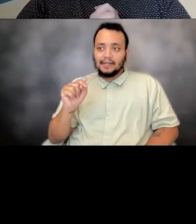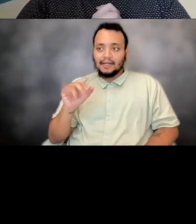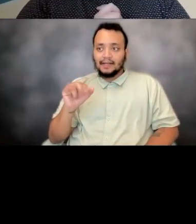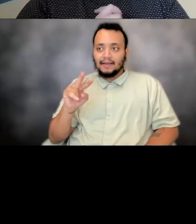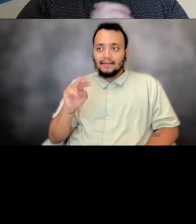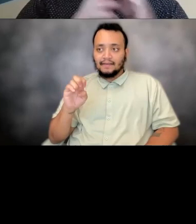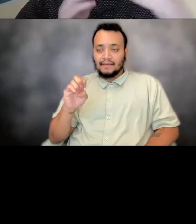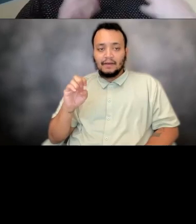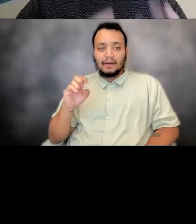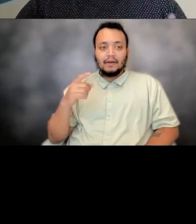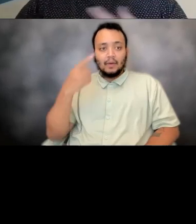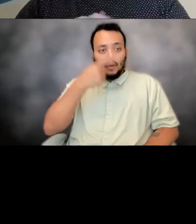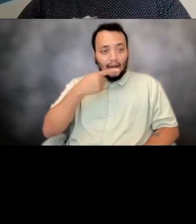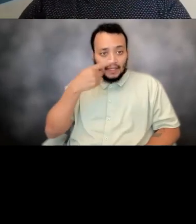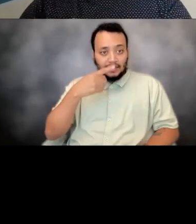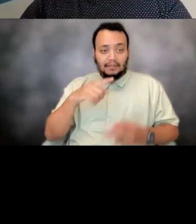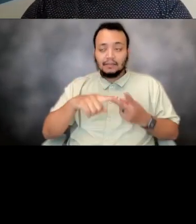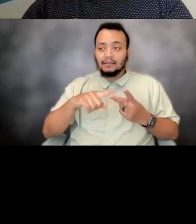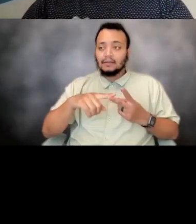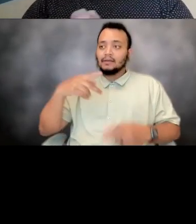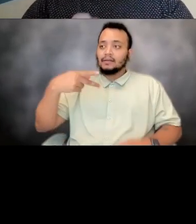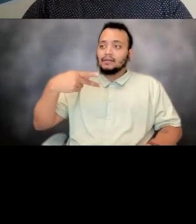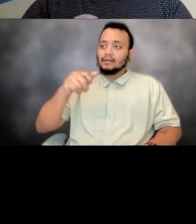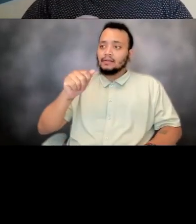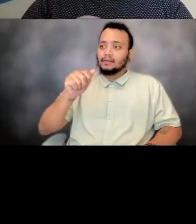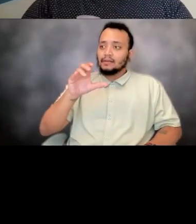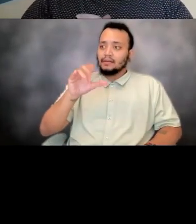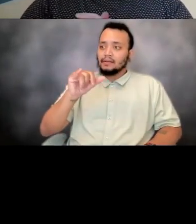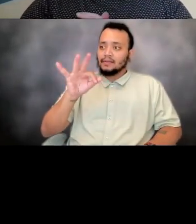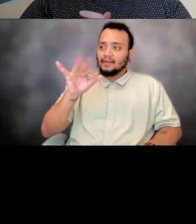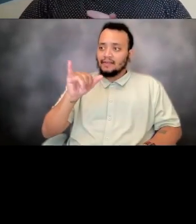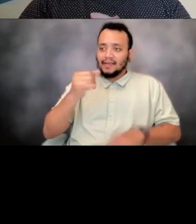We didn't have any community members who said they were Asian or Asian American